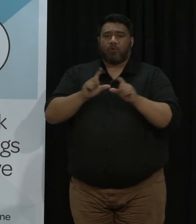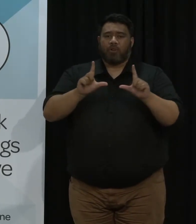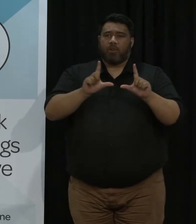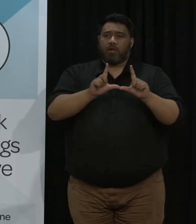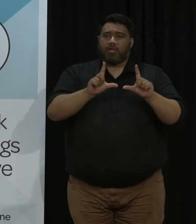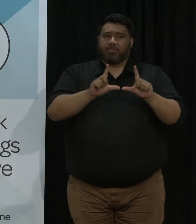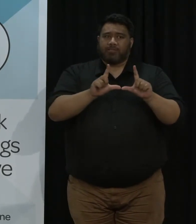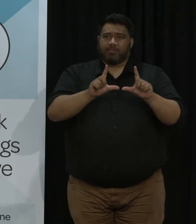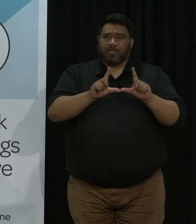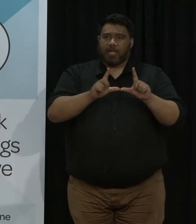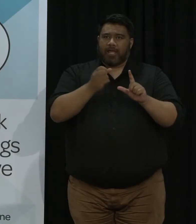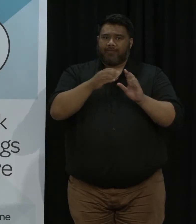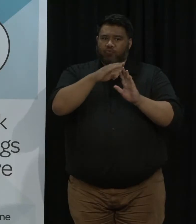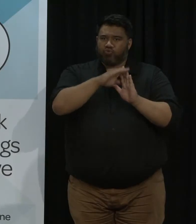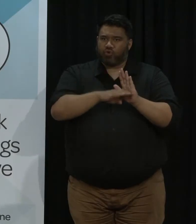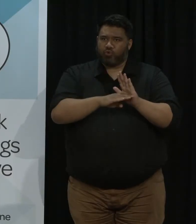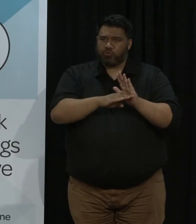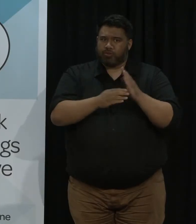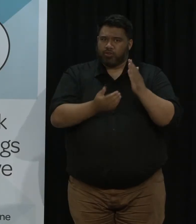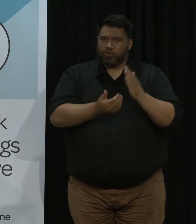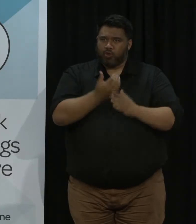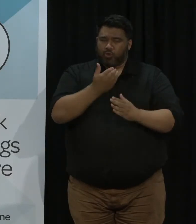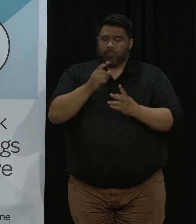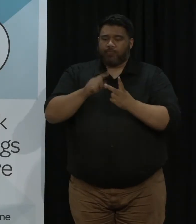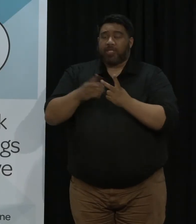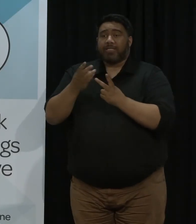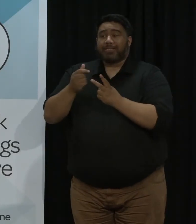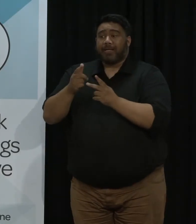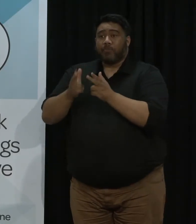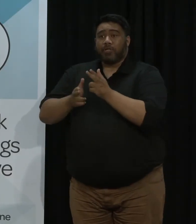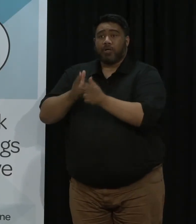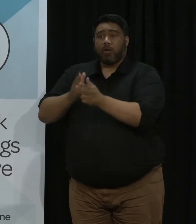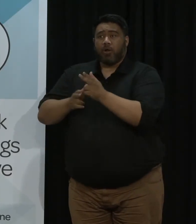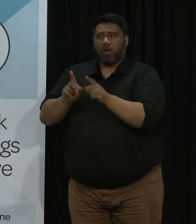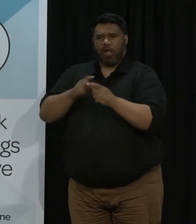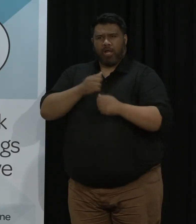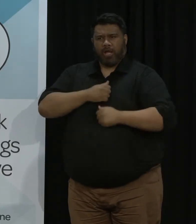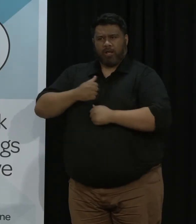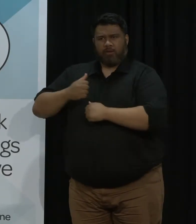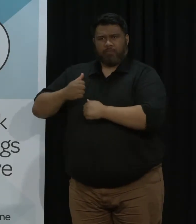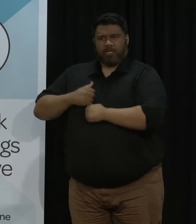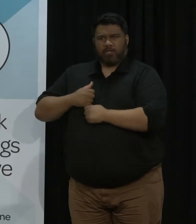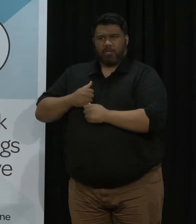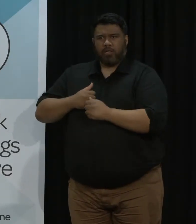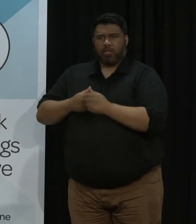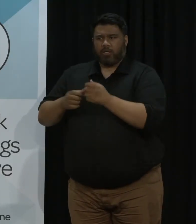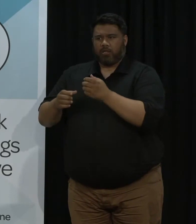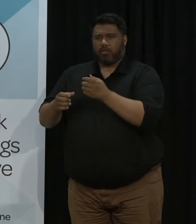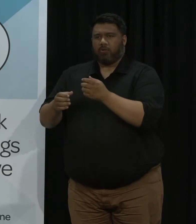community. So you will see that